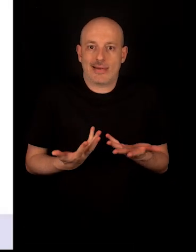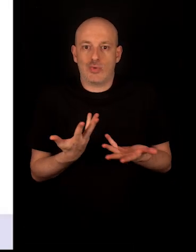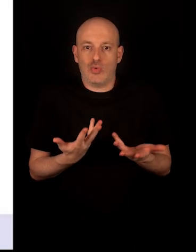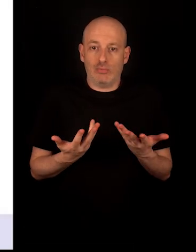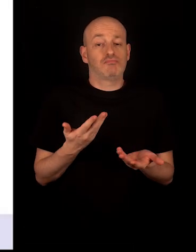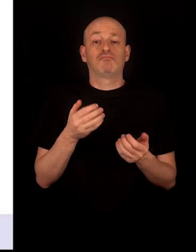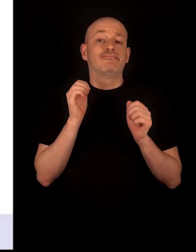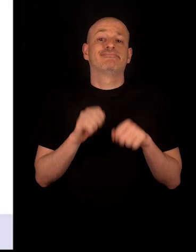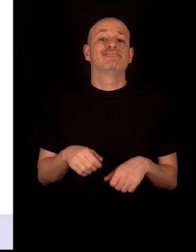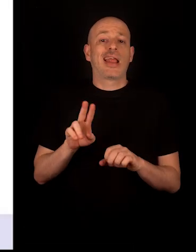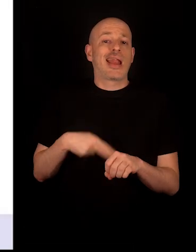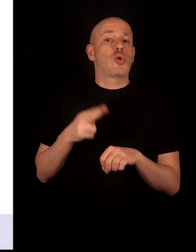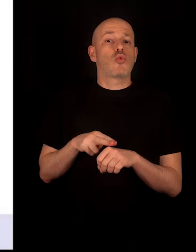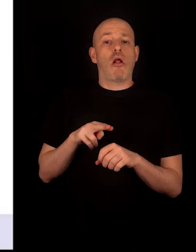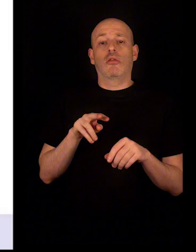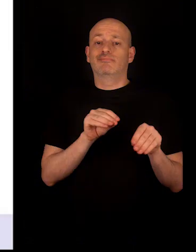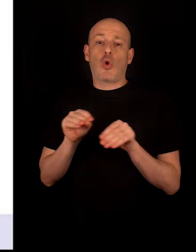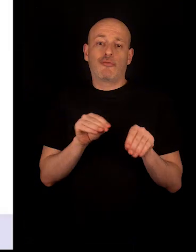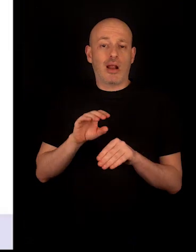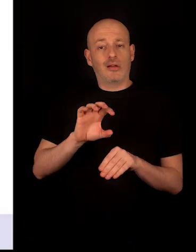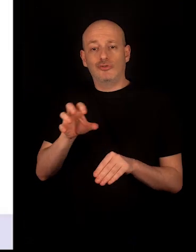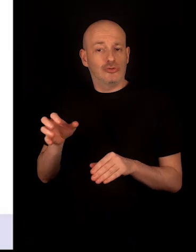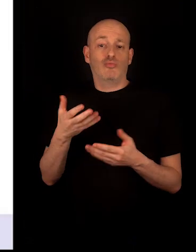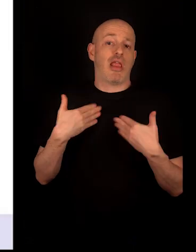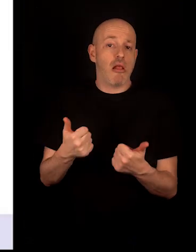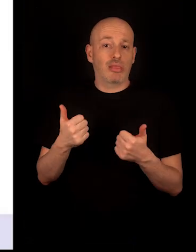They include national restrictions on movement like health crises,